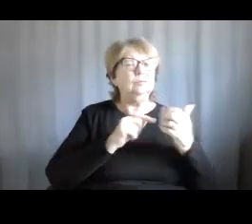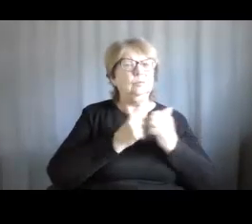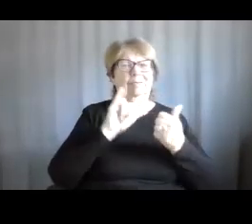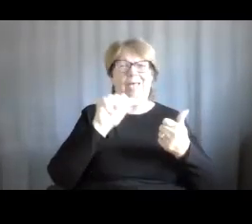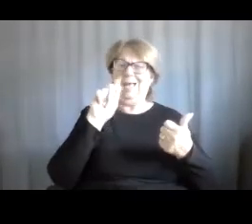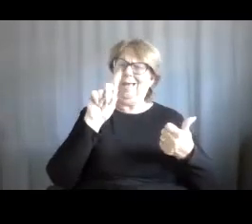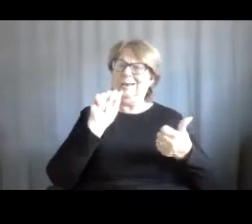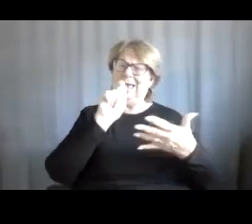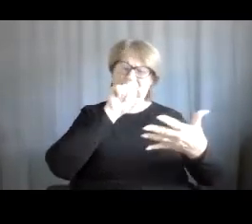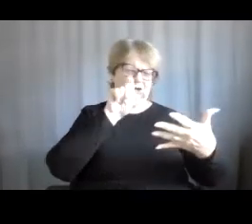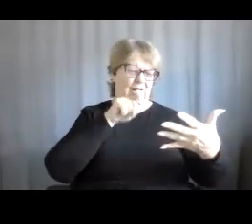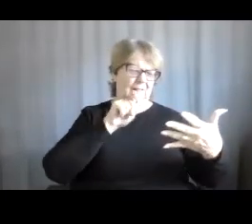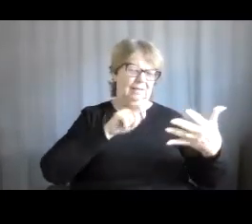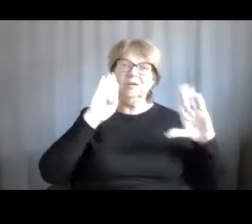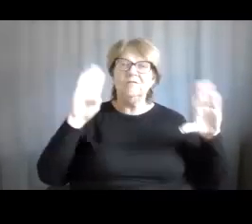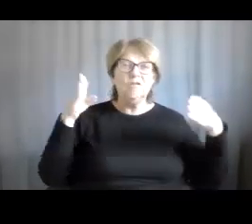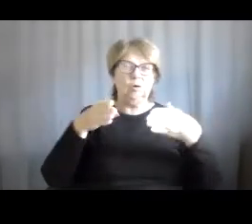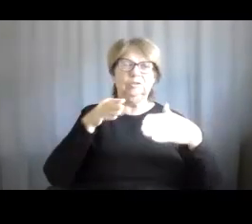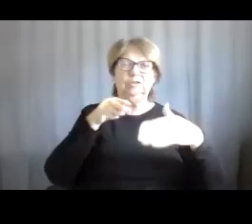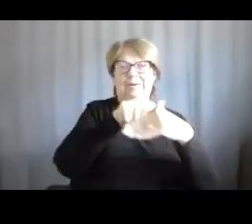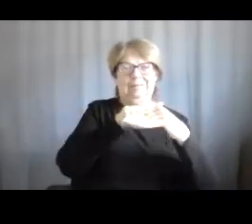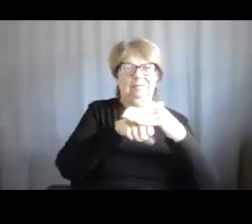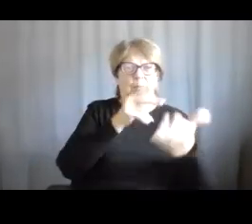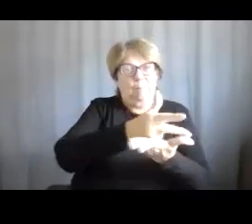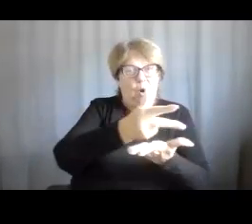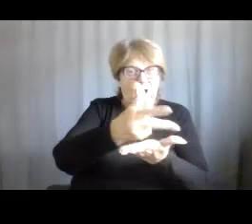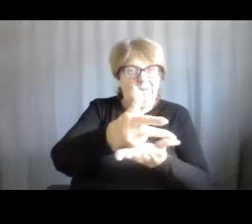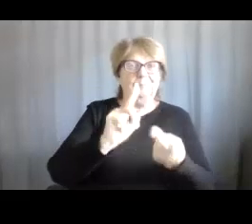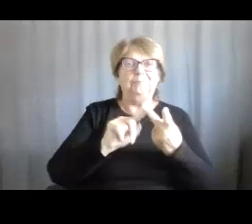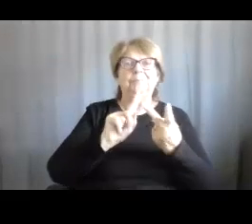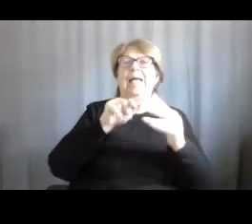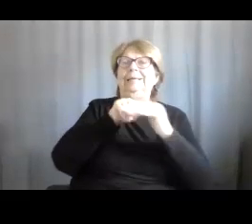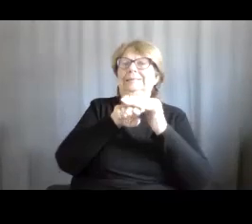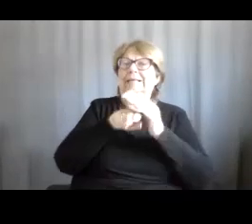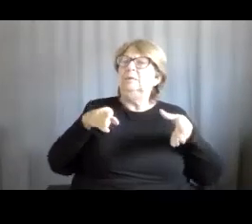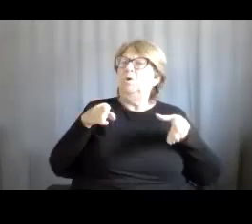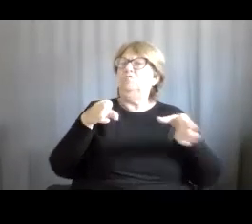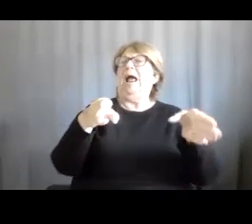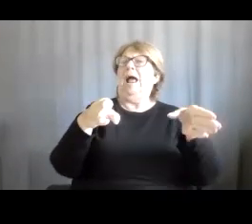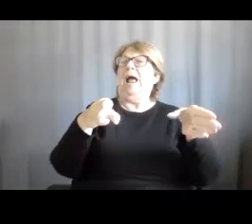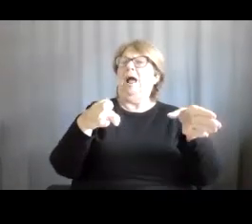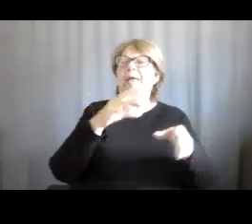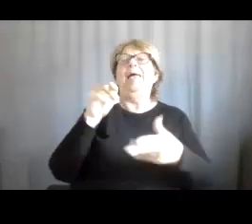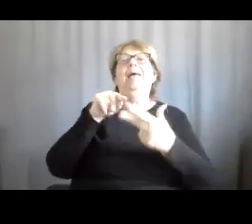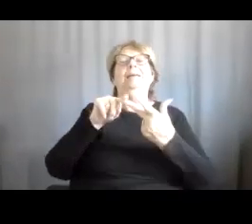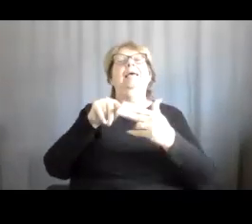[Roby Poche (DES)] We focused on accessible parking, accessible routes, and accessible entries. [Roby Poche (DES)] And to give a little